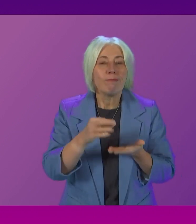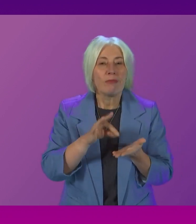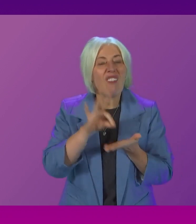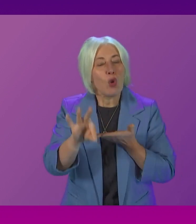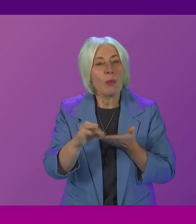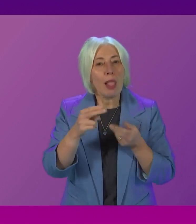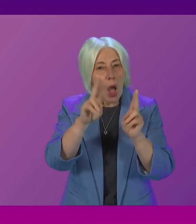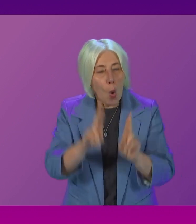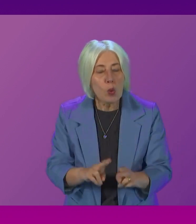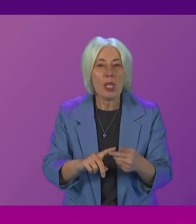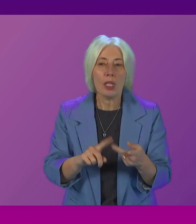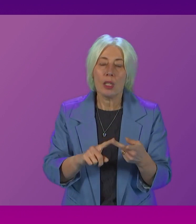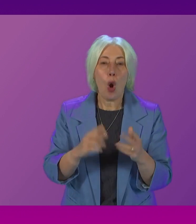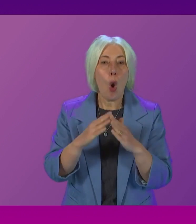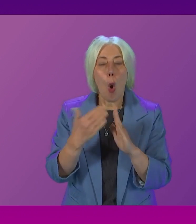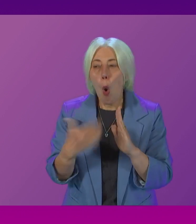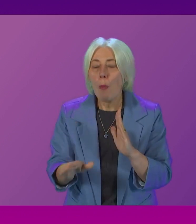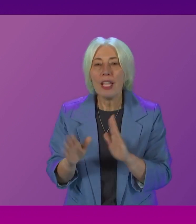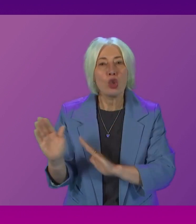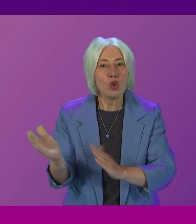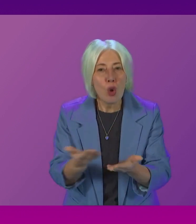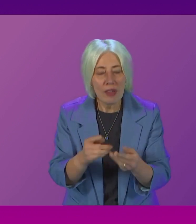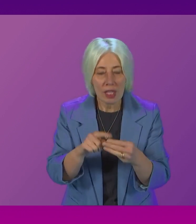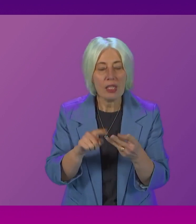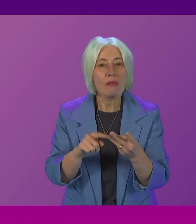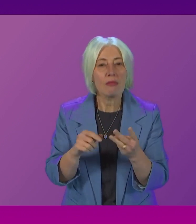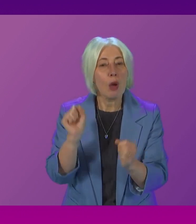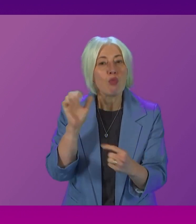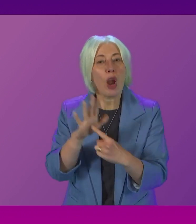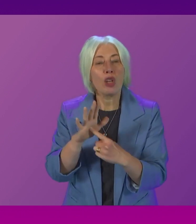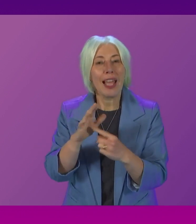investing more in homelessness services and prioritising the housing first model.